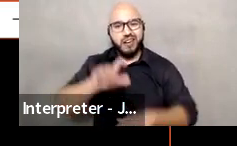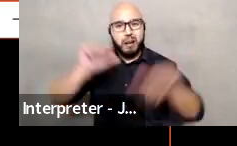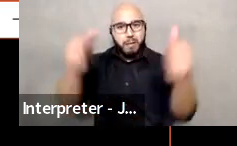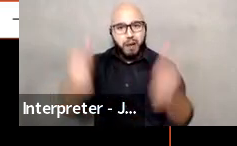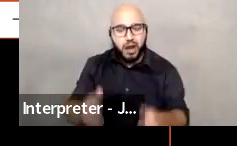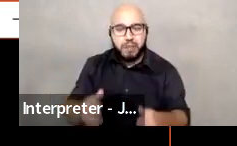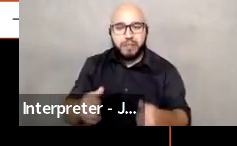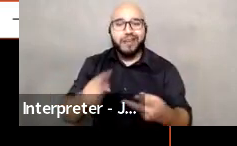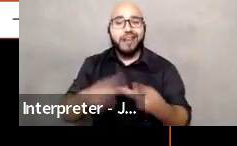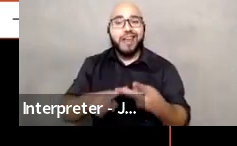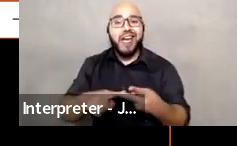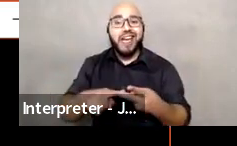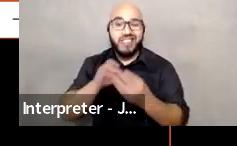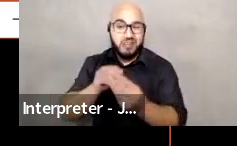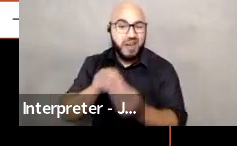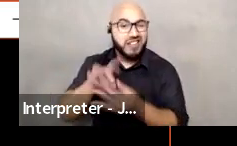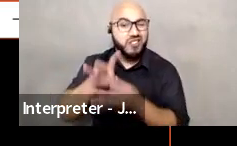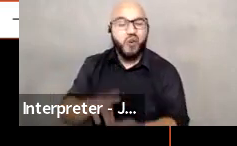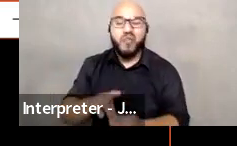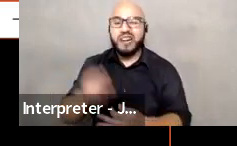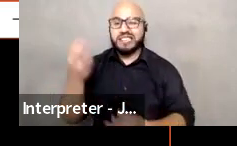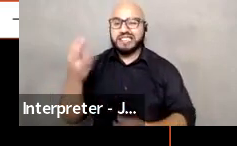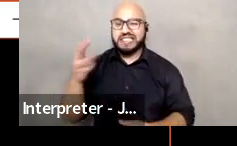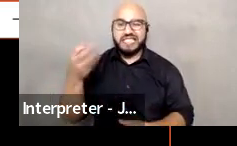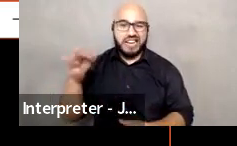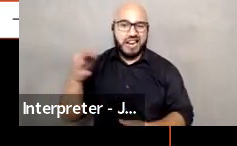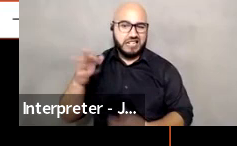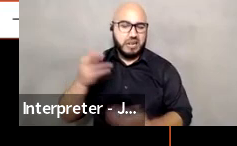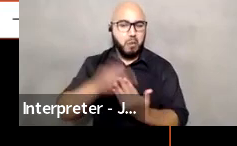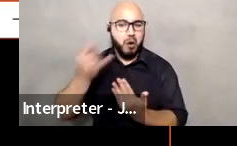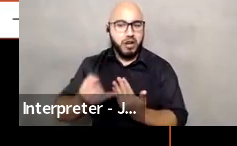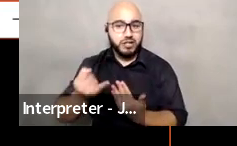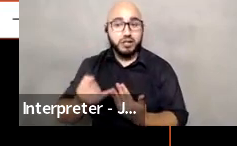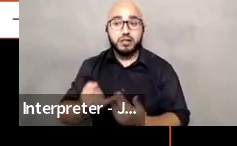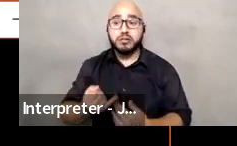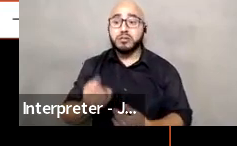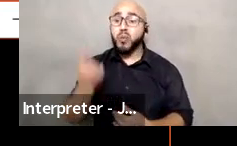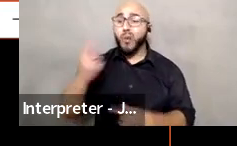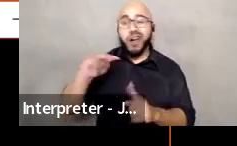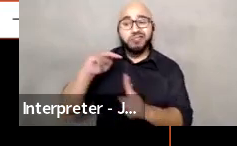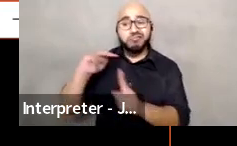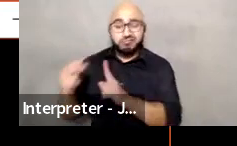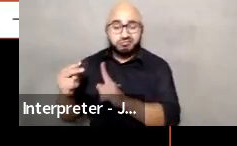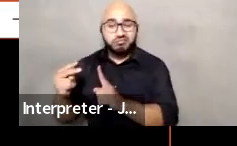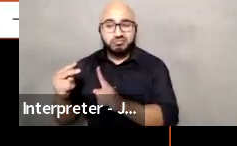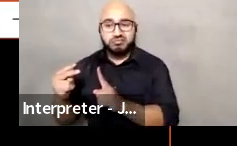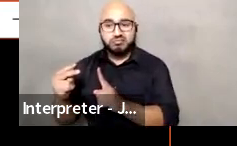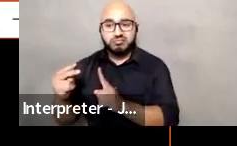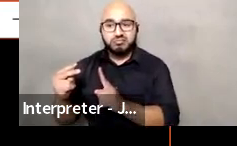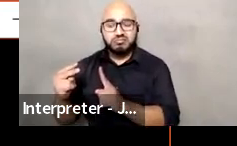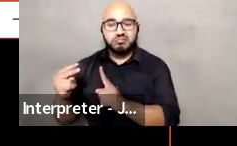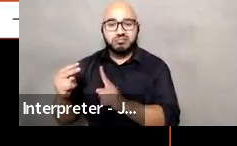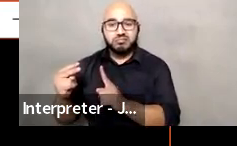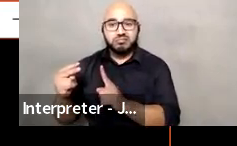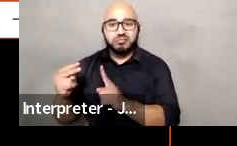Project. one side. Here. As. I've already. Kind of. Laid it out, is that. Attempts to remove statues.